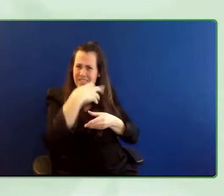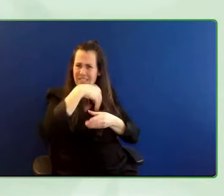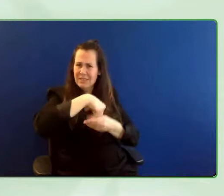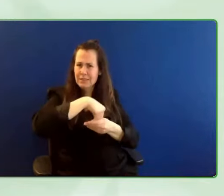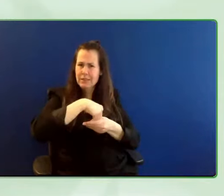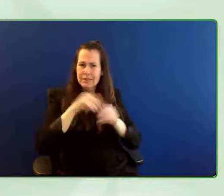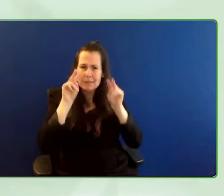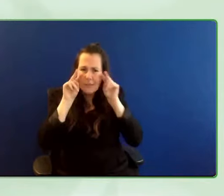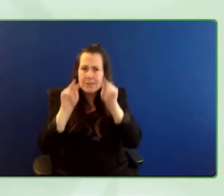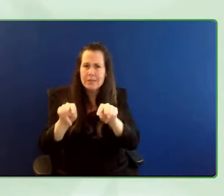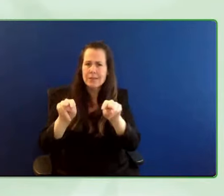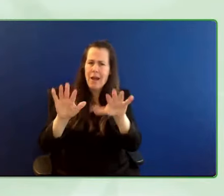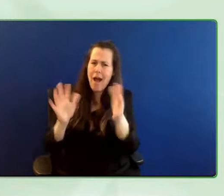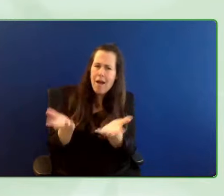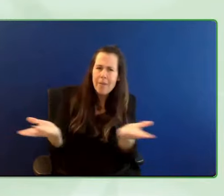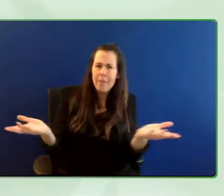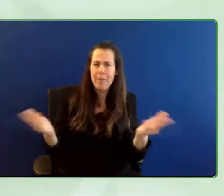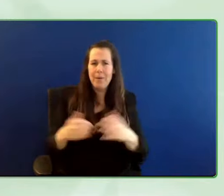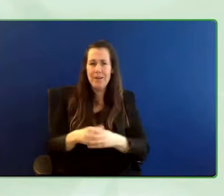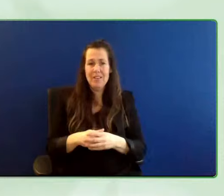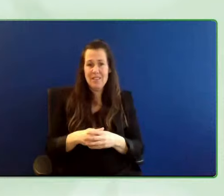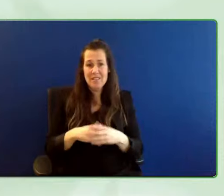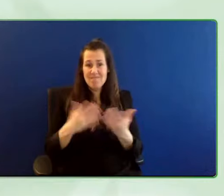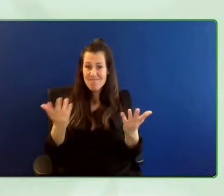OK, what we need to tweak or do a little differently?